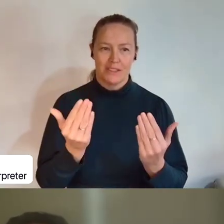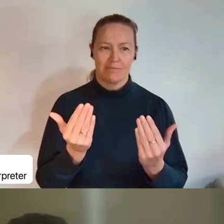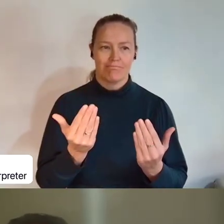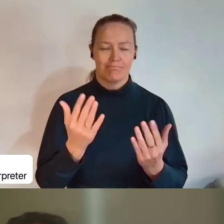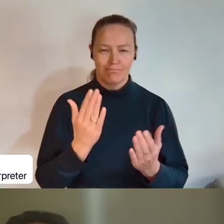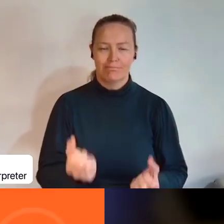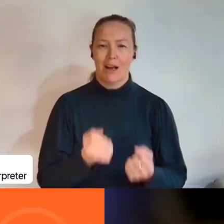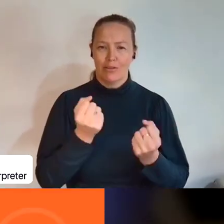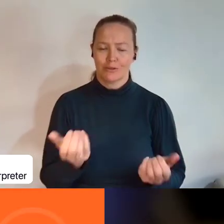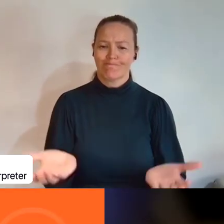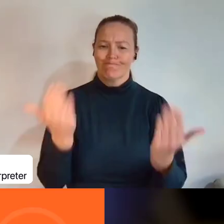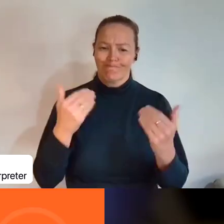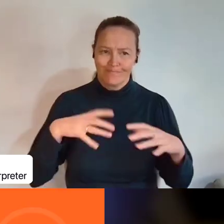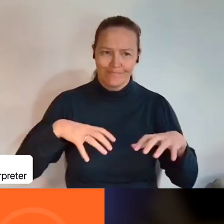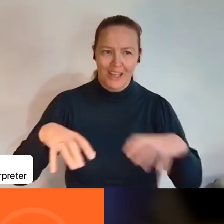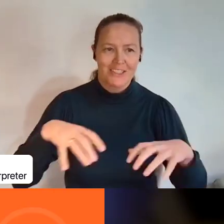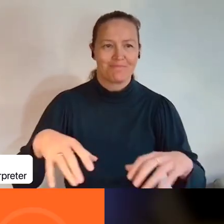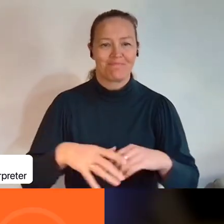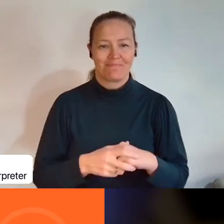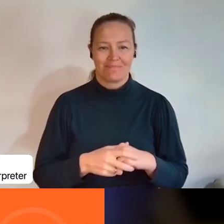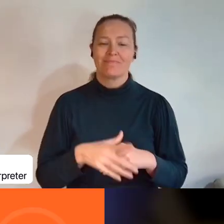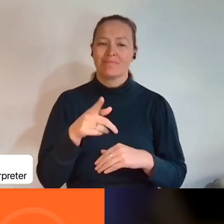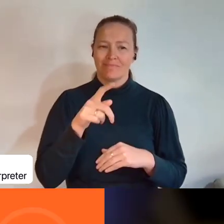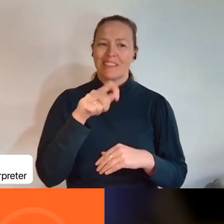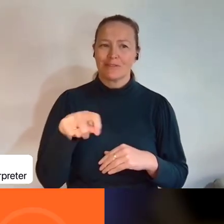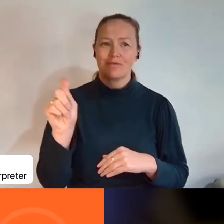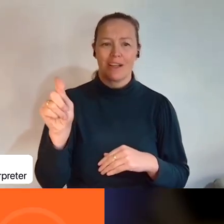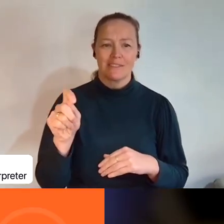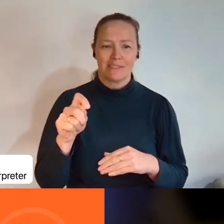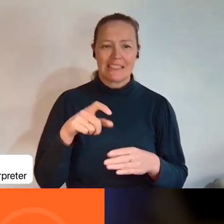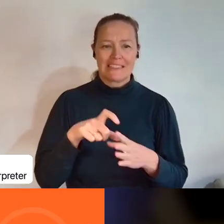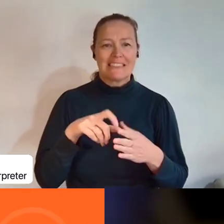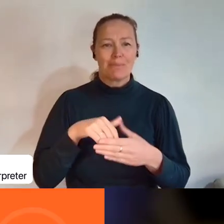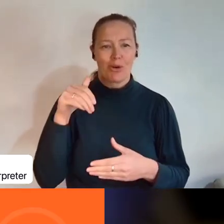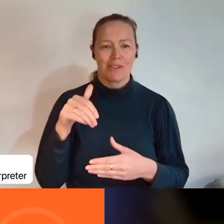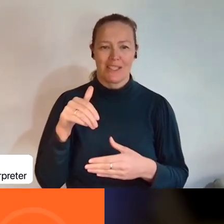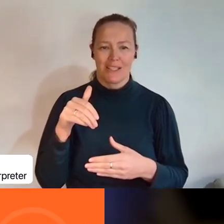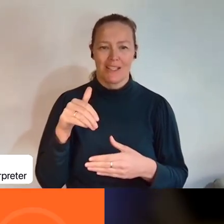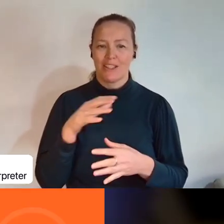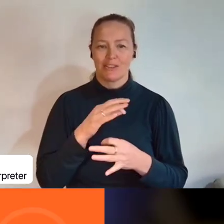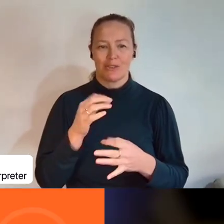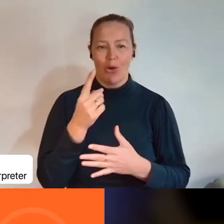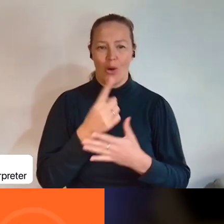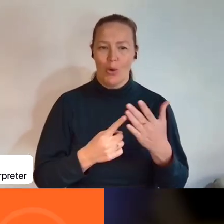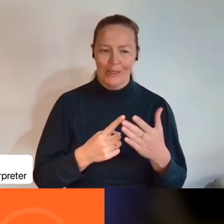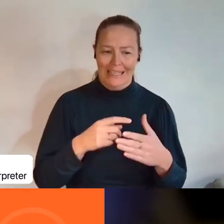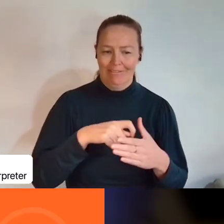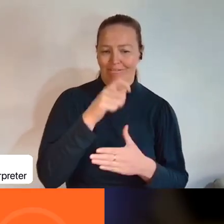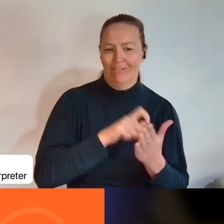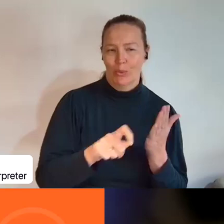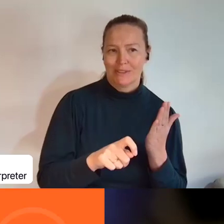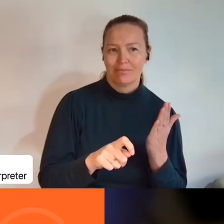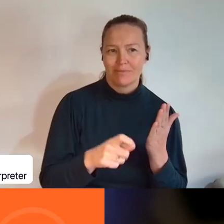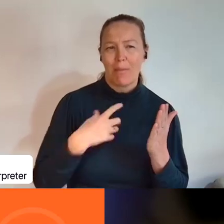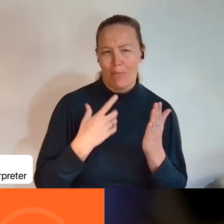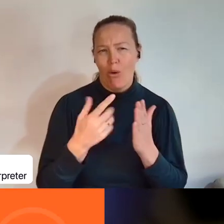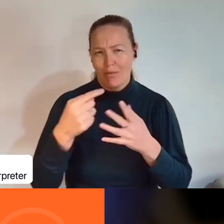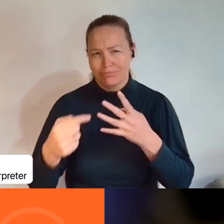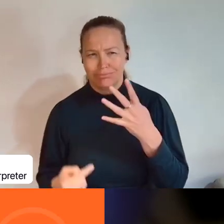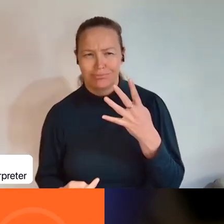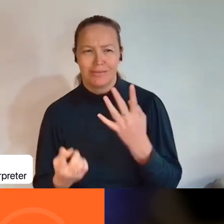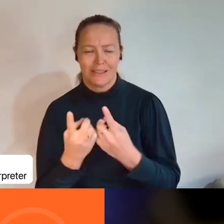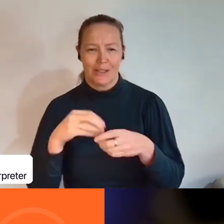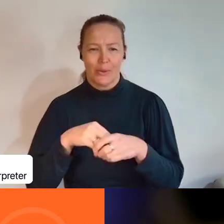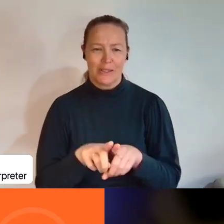And you are right; democracy is so much more than just a vote or a majority rule. It is about